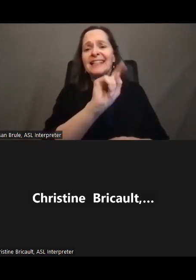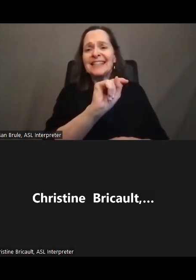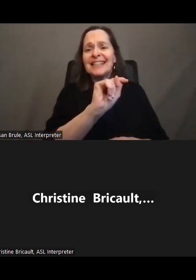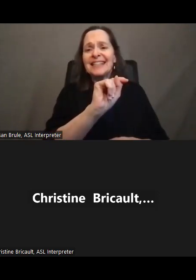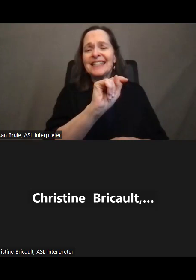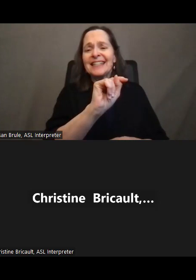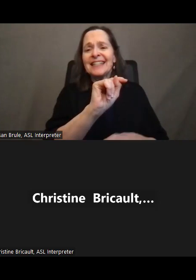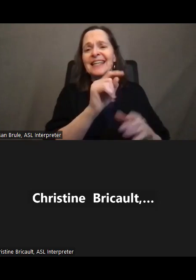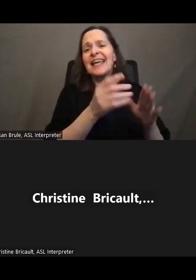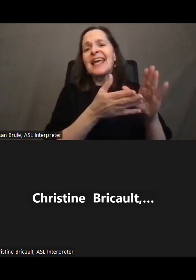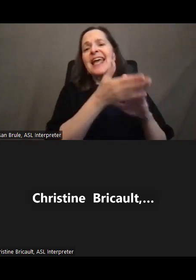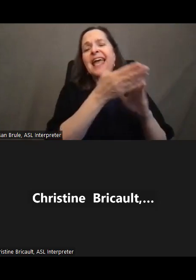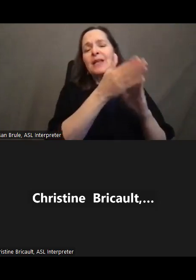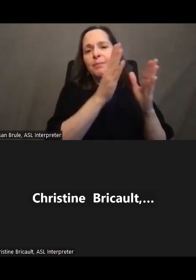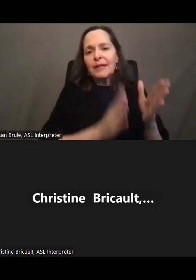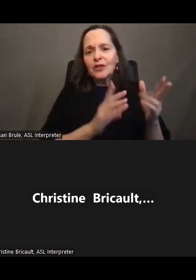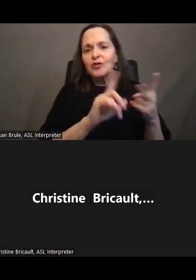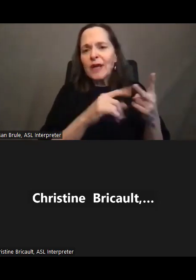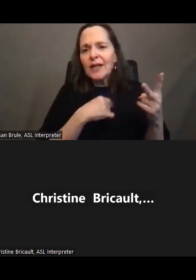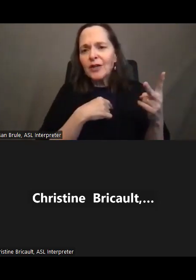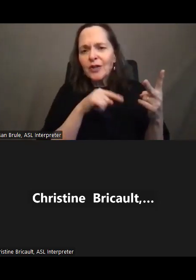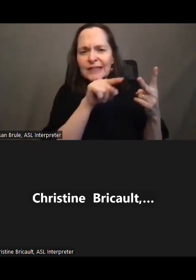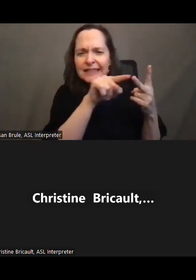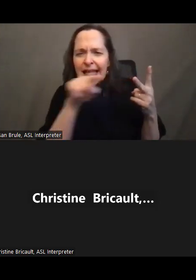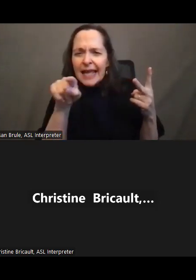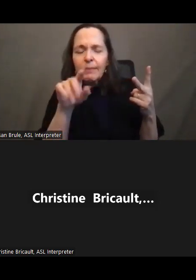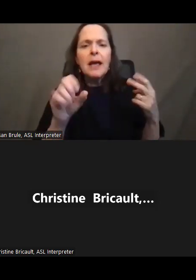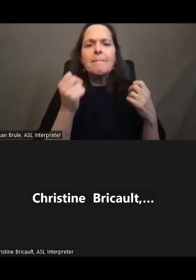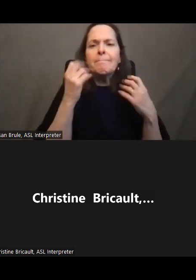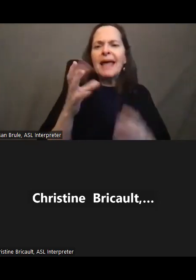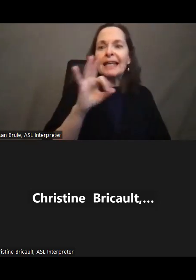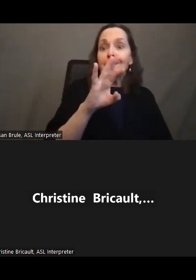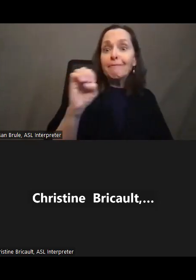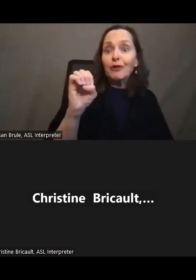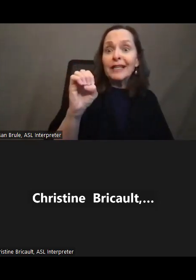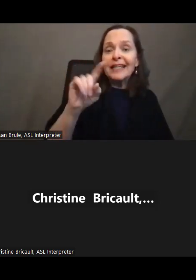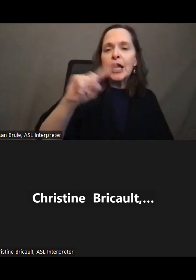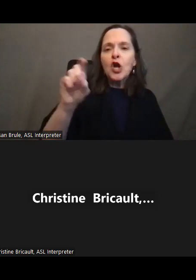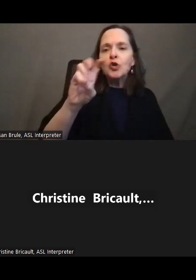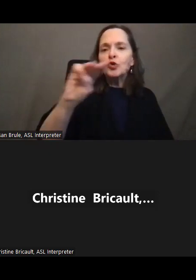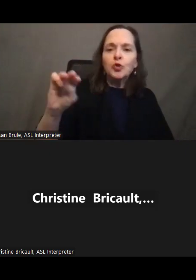referrals to the many free trainings that are available. Yes. Yay, Kay, thank you for bringing up WCAG.